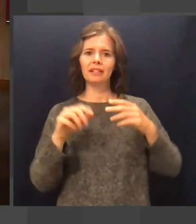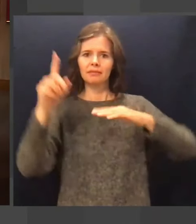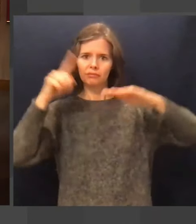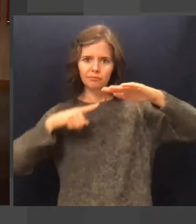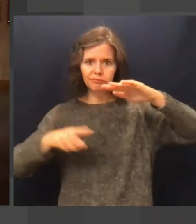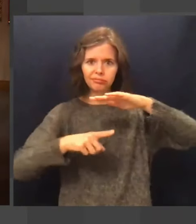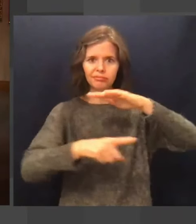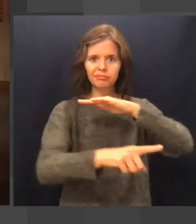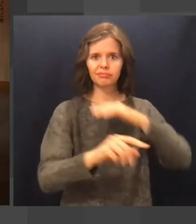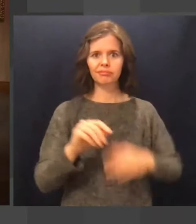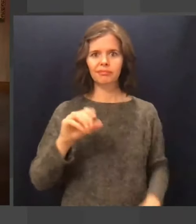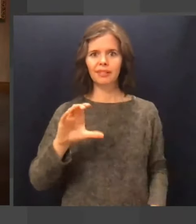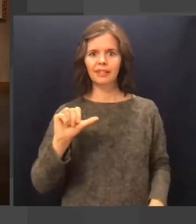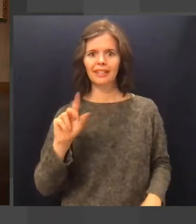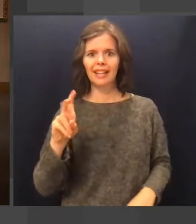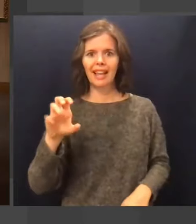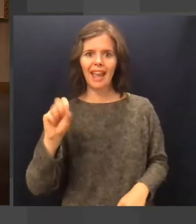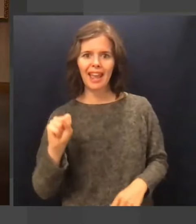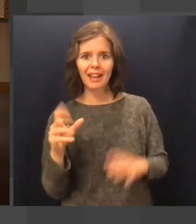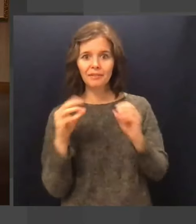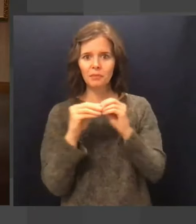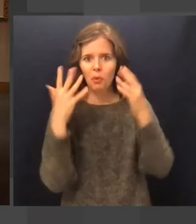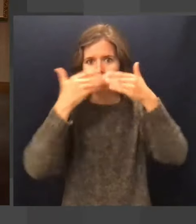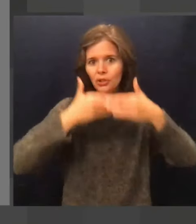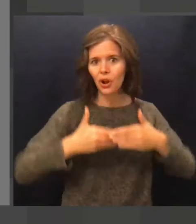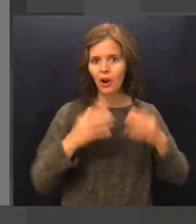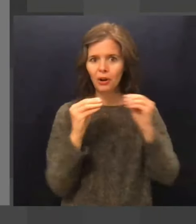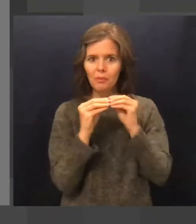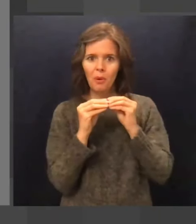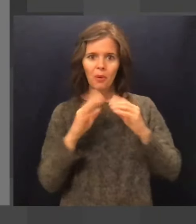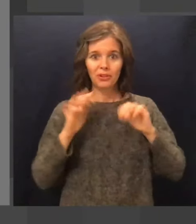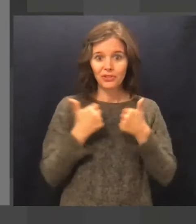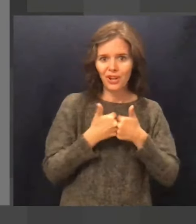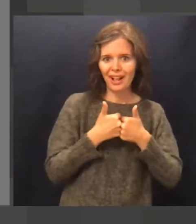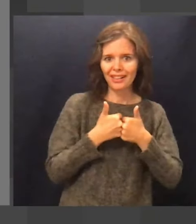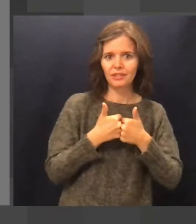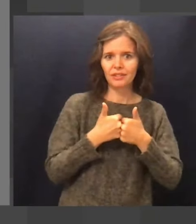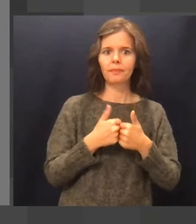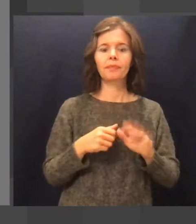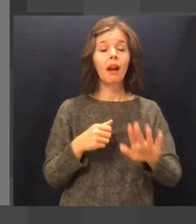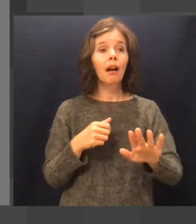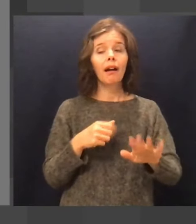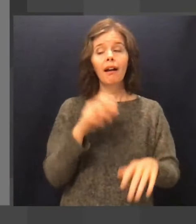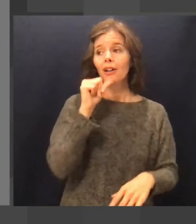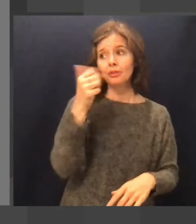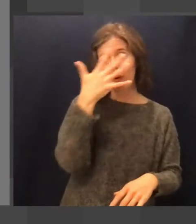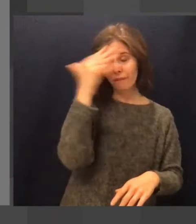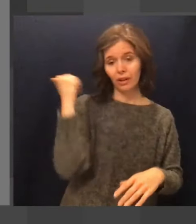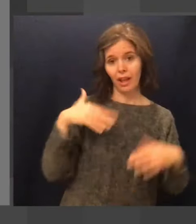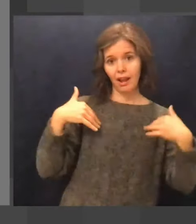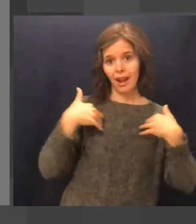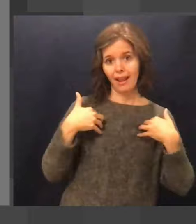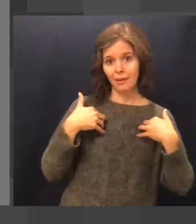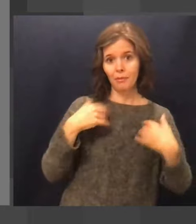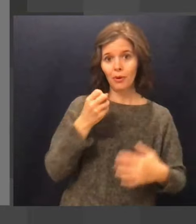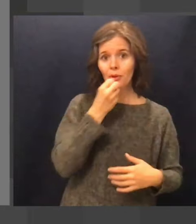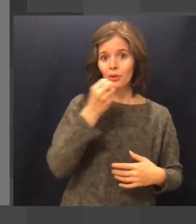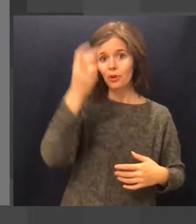LIGHT AND WELCOMING AND THEN THE DEEP DARK THAT IS SCARY AND CHALLENGING.